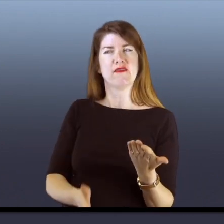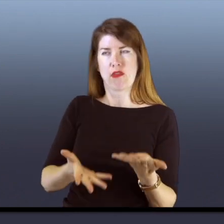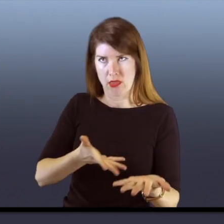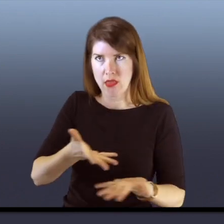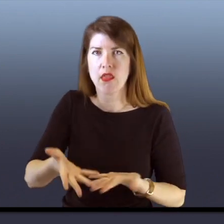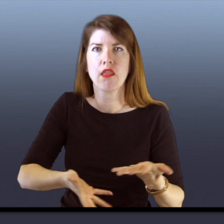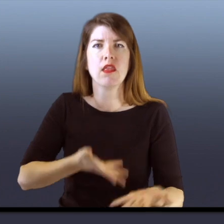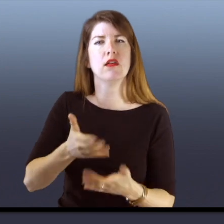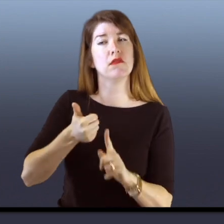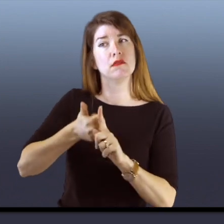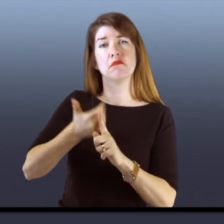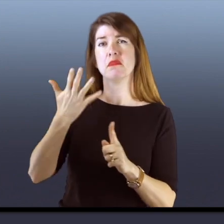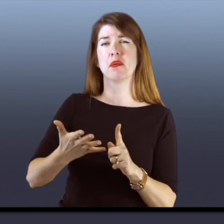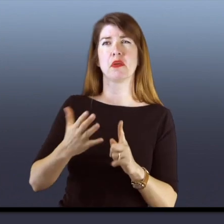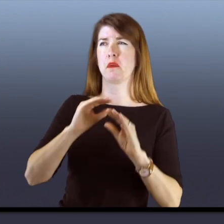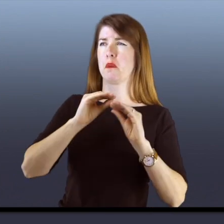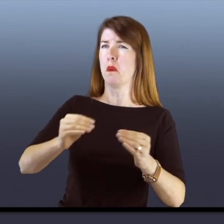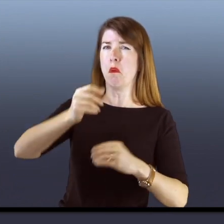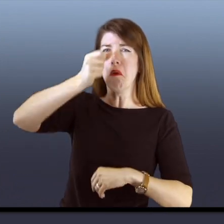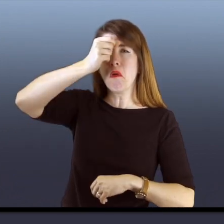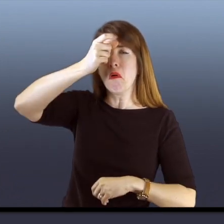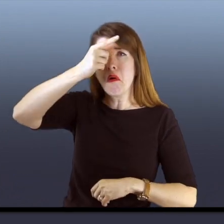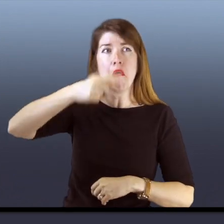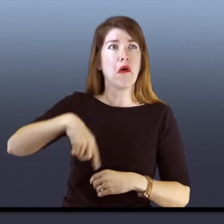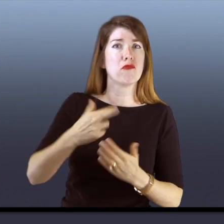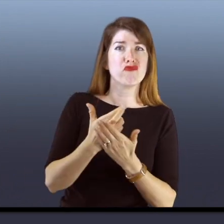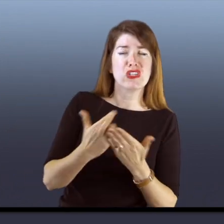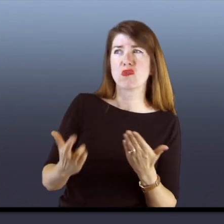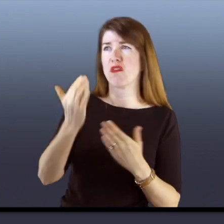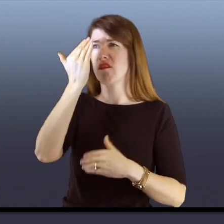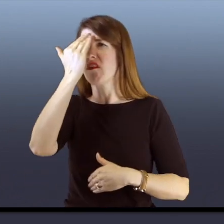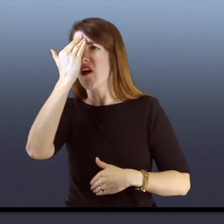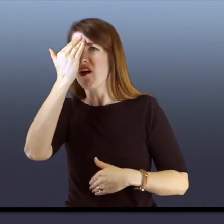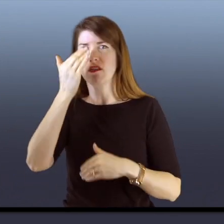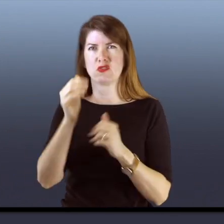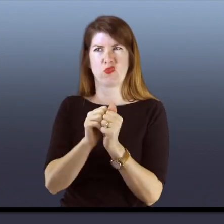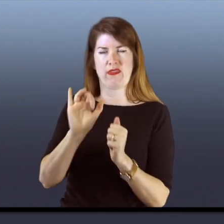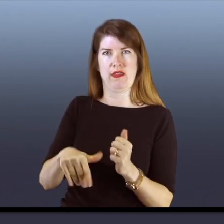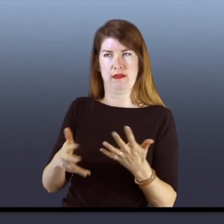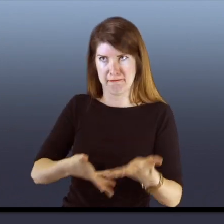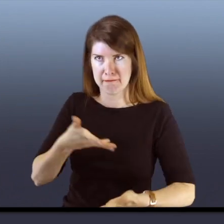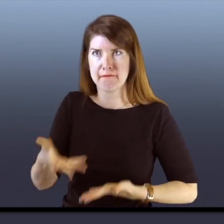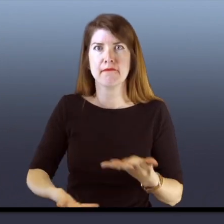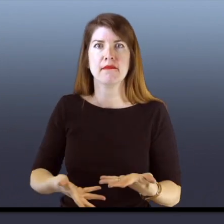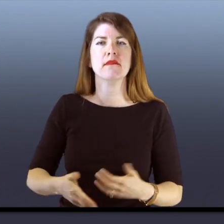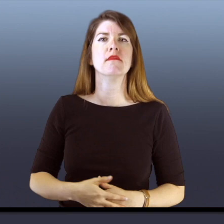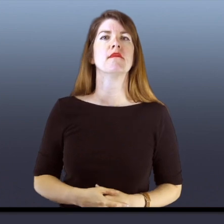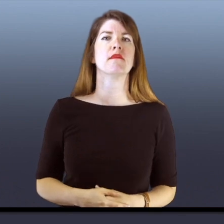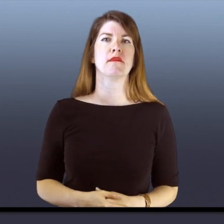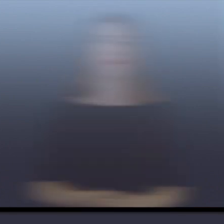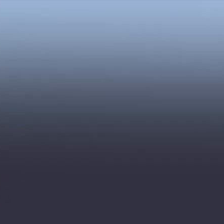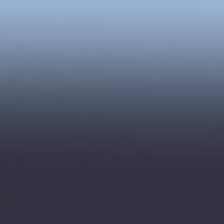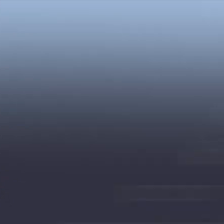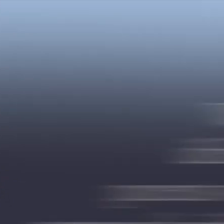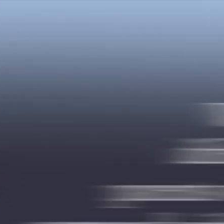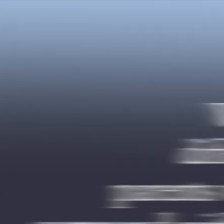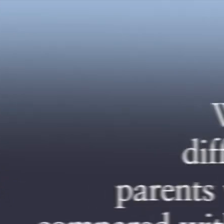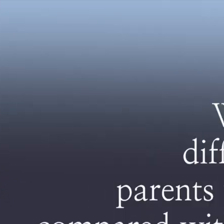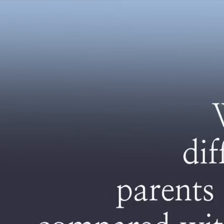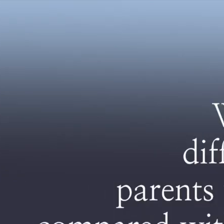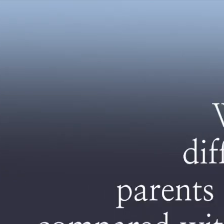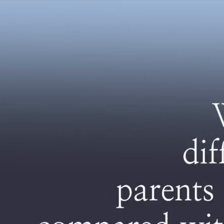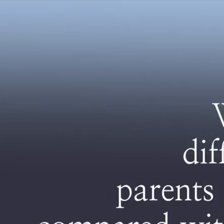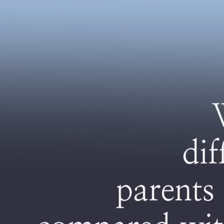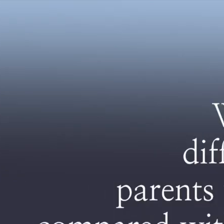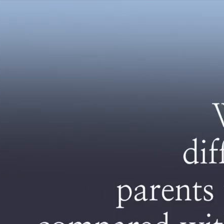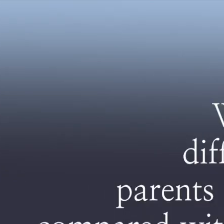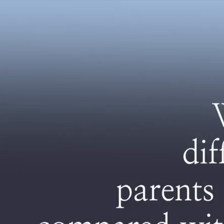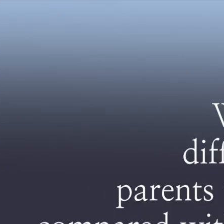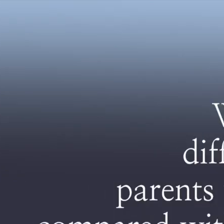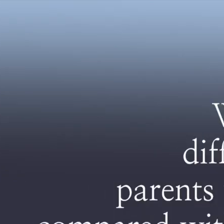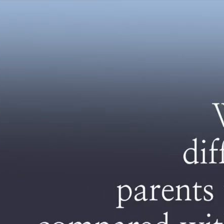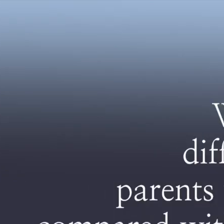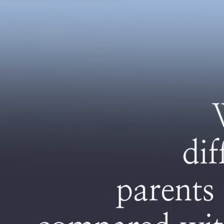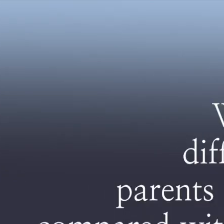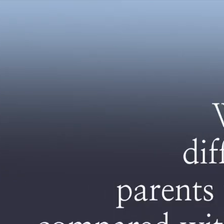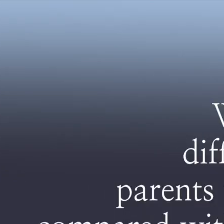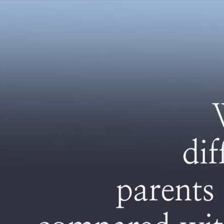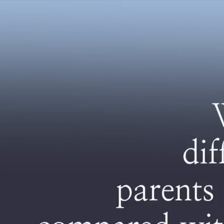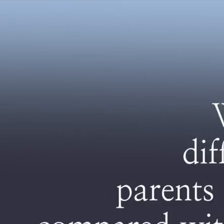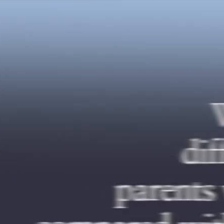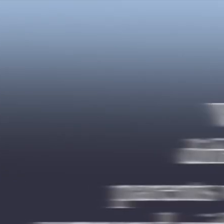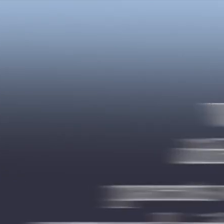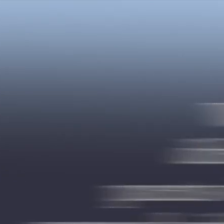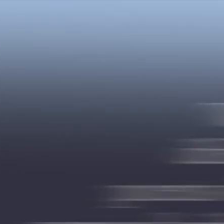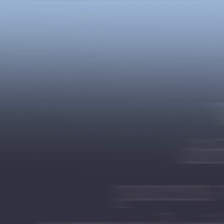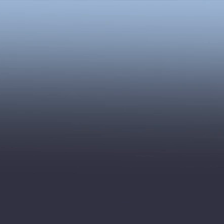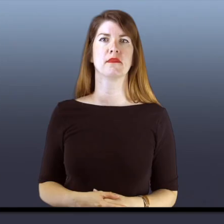So they may not have any knowledge or resources before that diagnosis has been given to them.